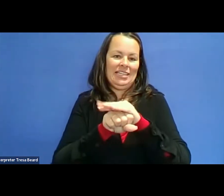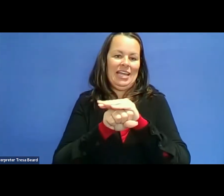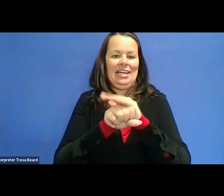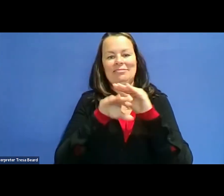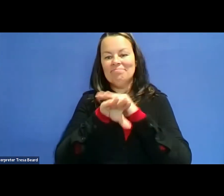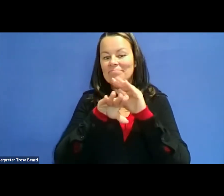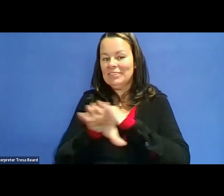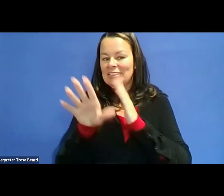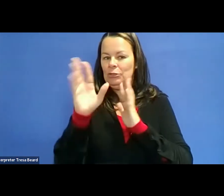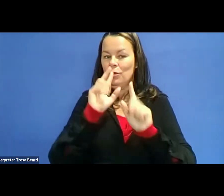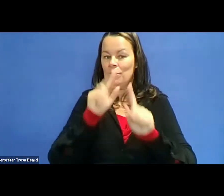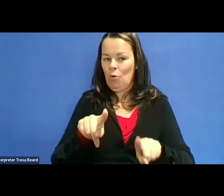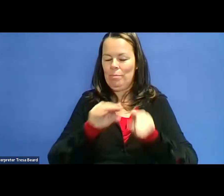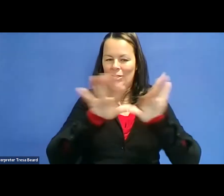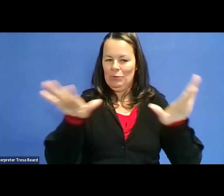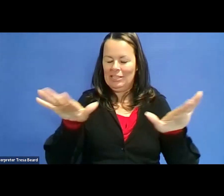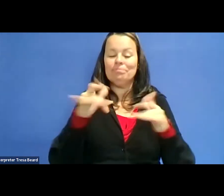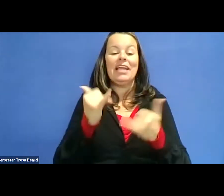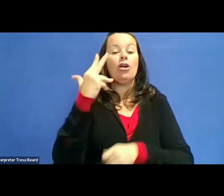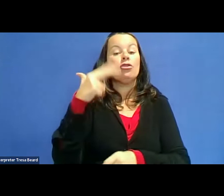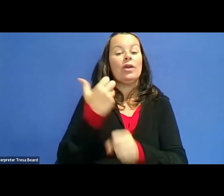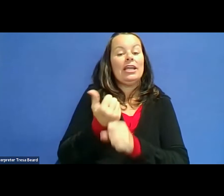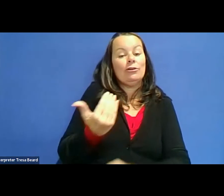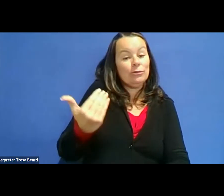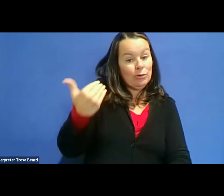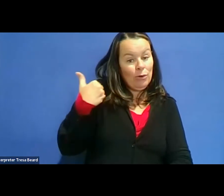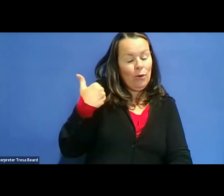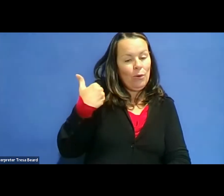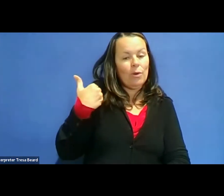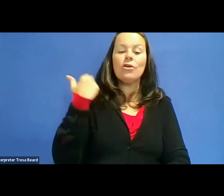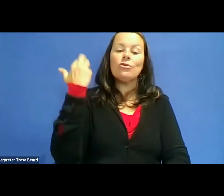Three years ago, the impetus for this is we had a simple question.